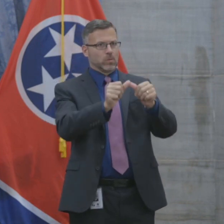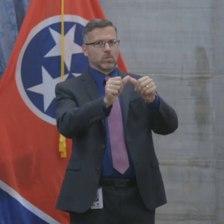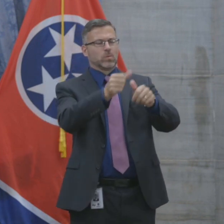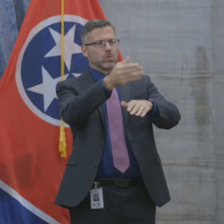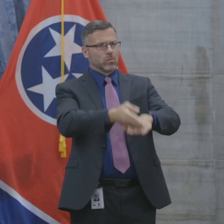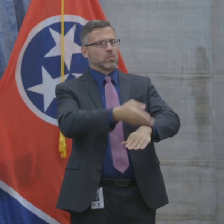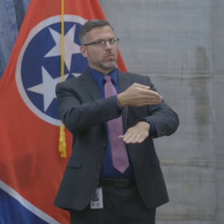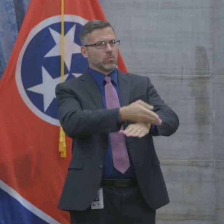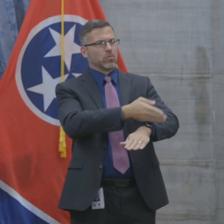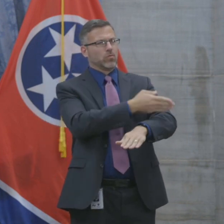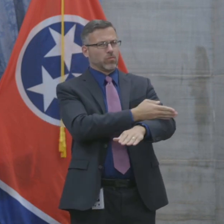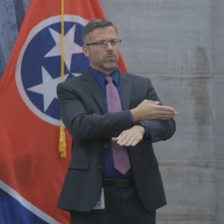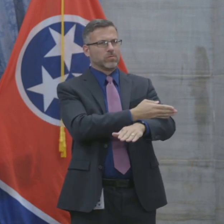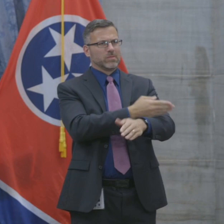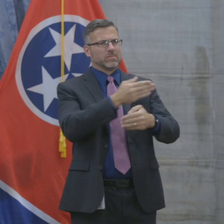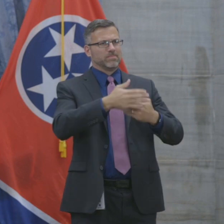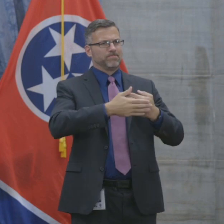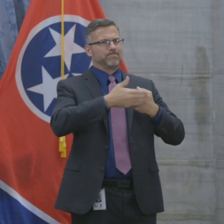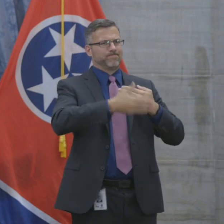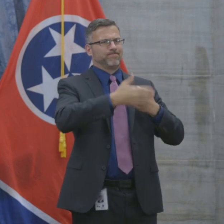Good afternoon, everybody.